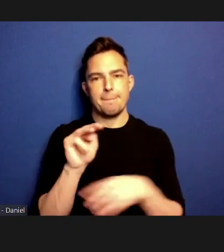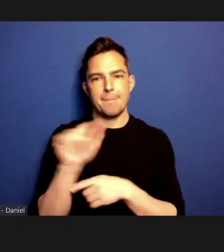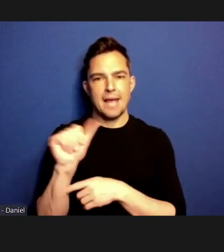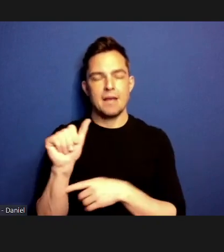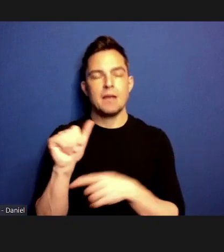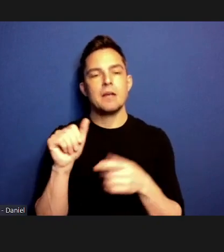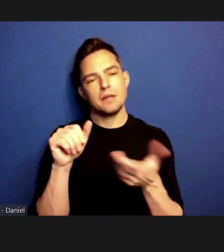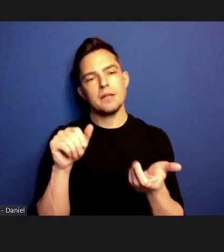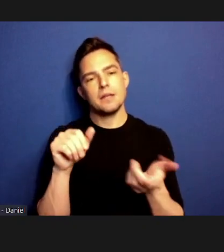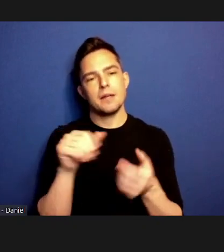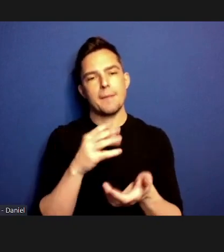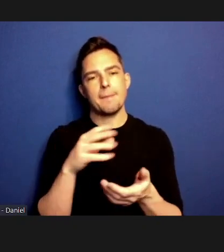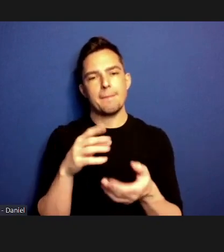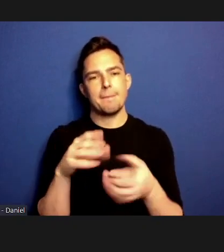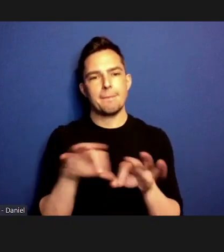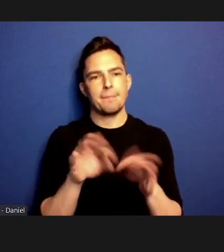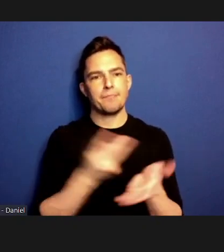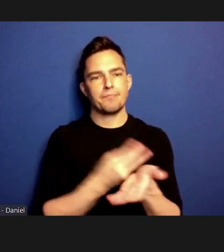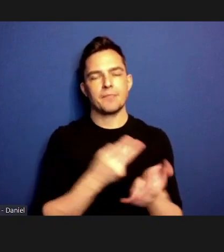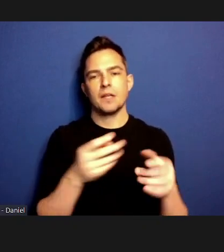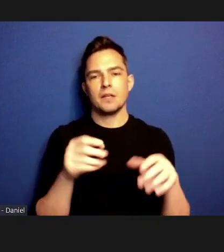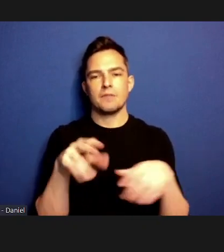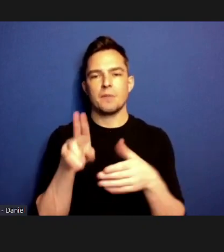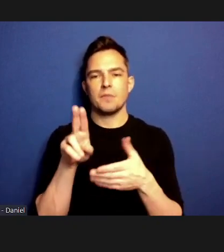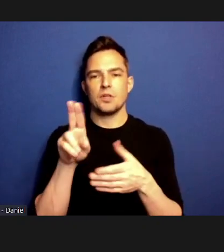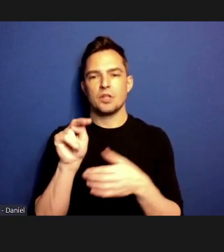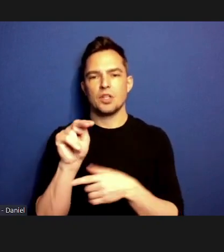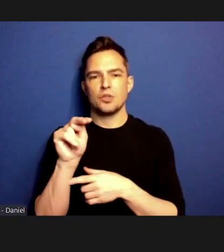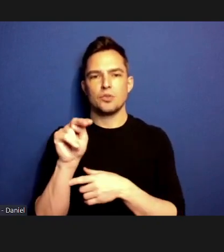studies from York University.